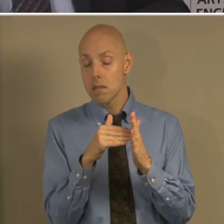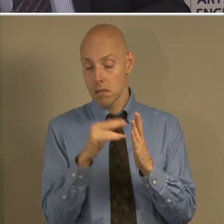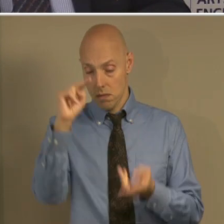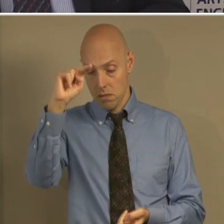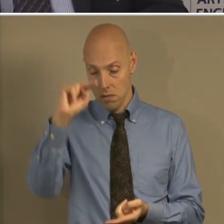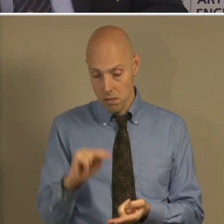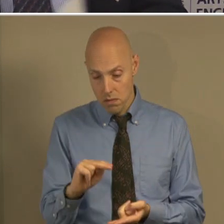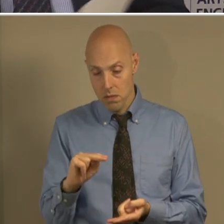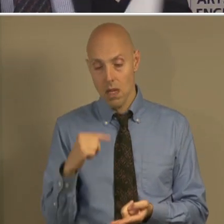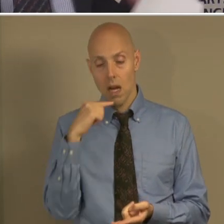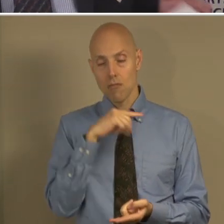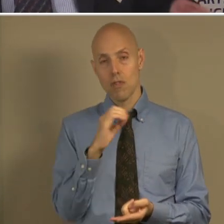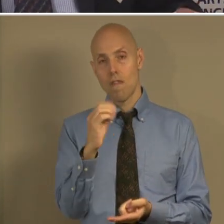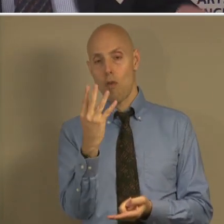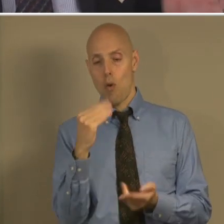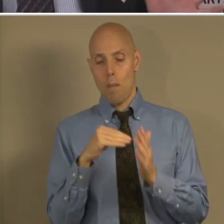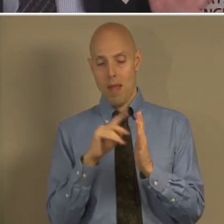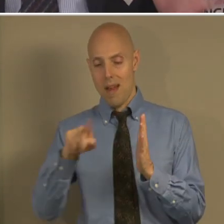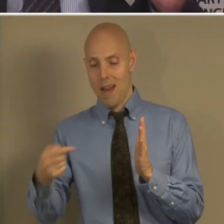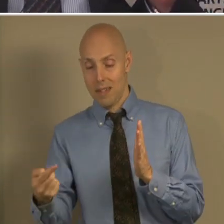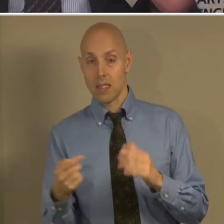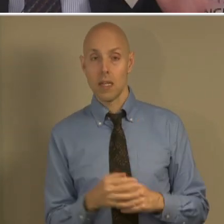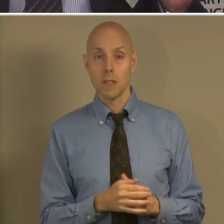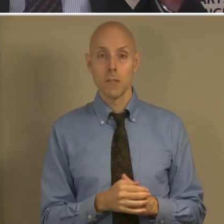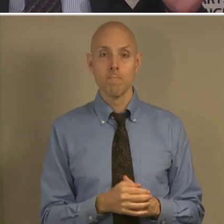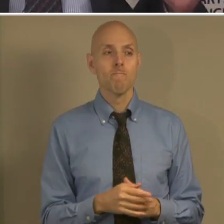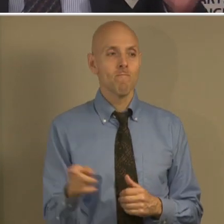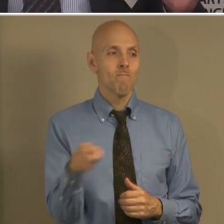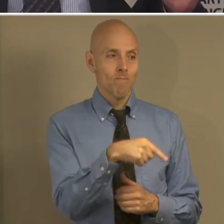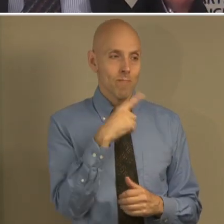to 104 million pounds next year. And it's very important to bear this in mind.